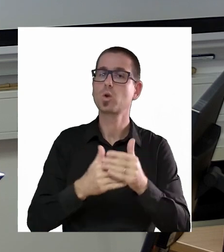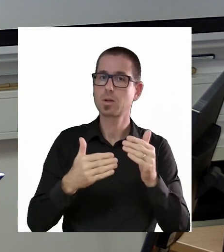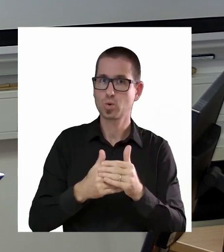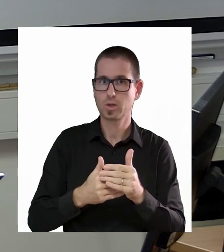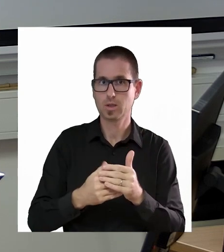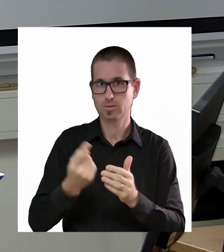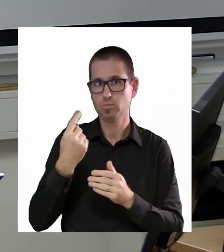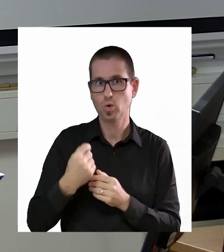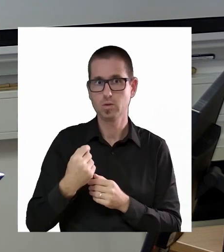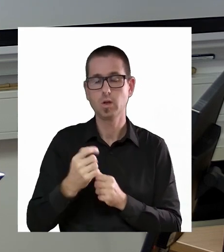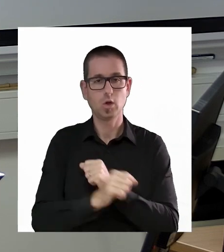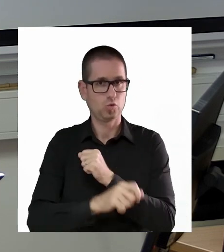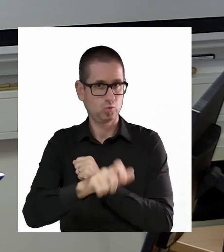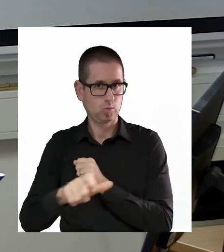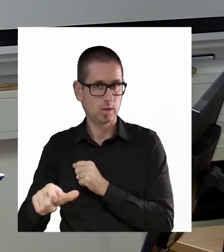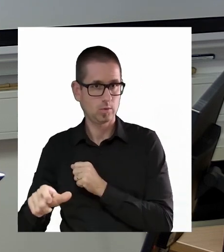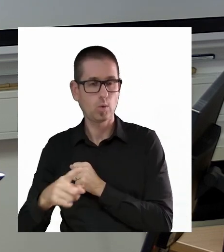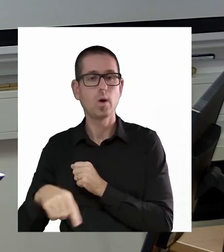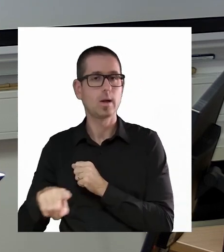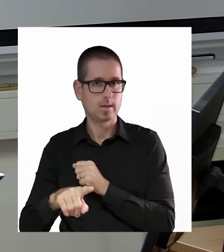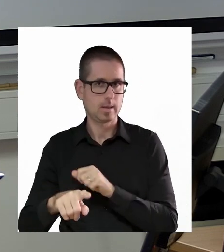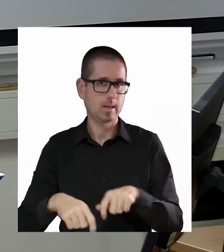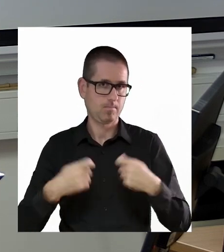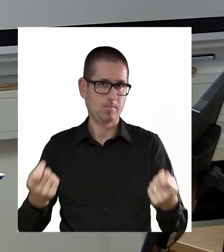the students that we provide during